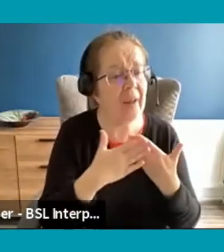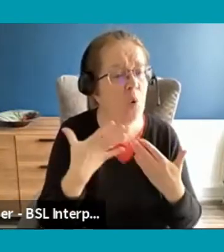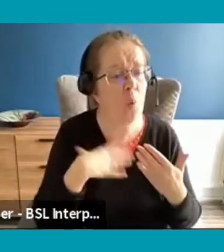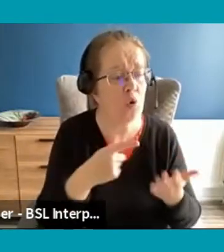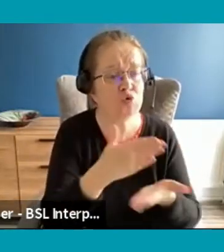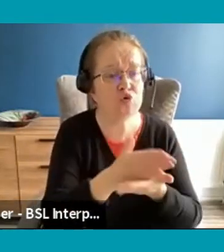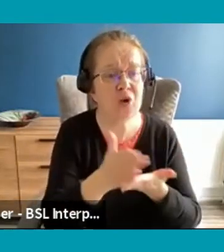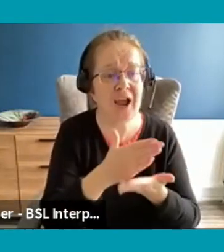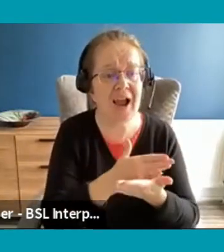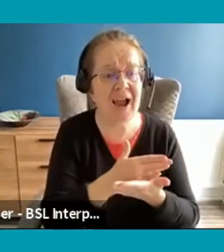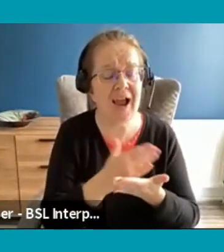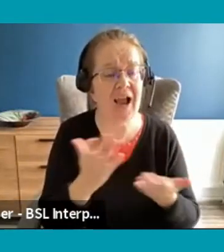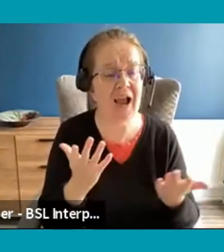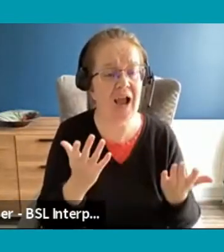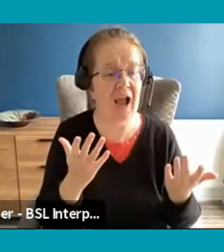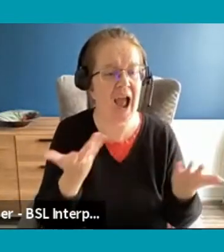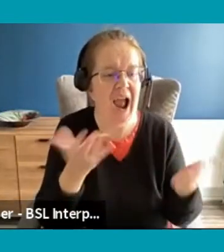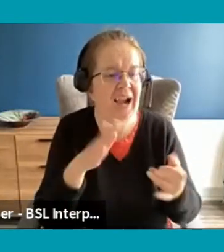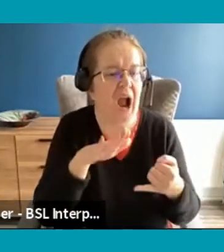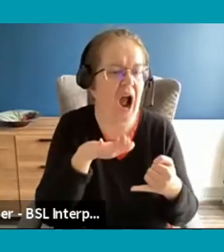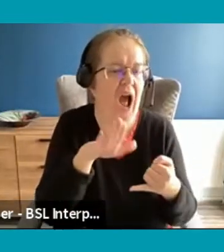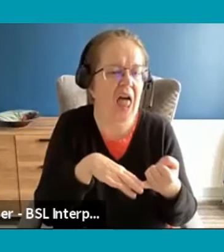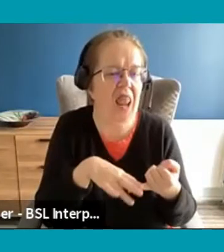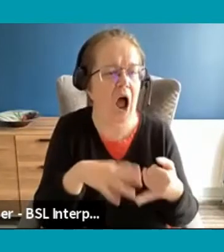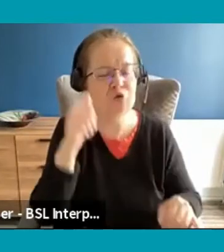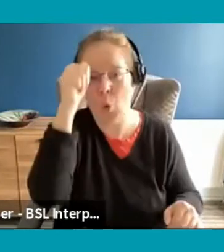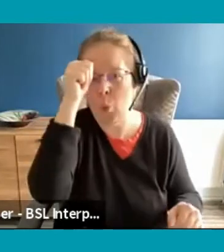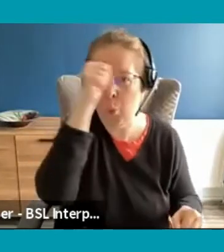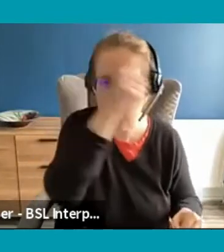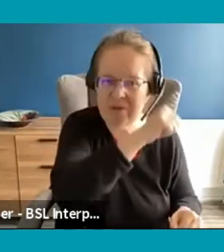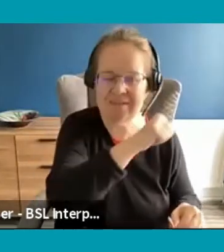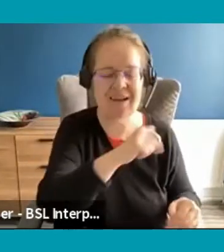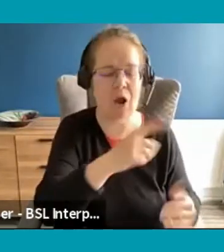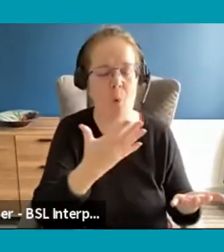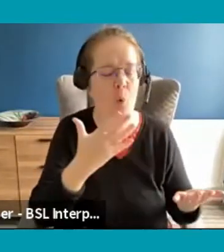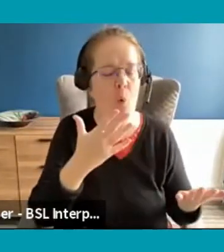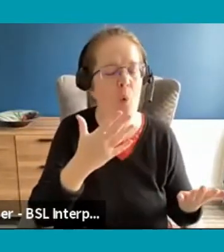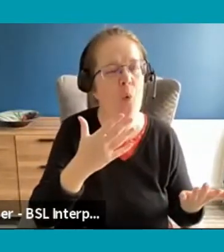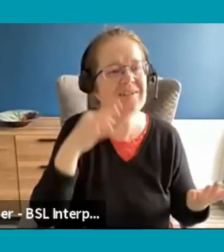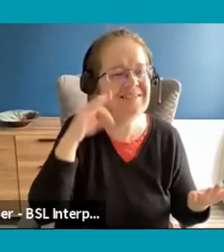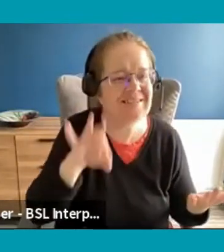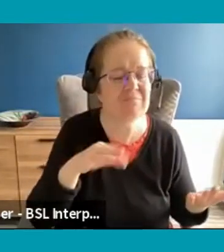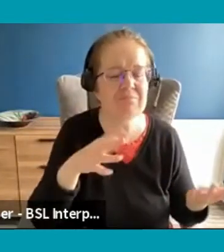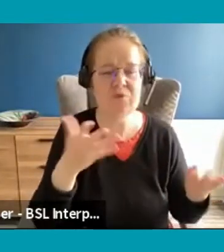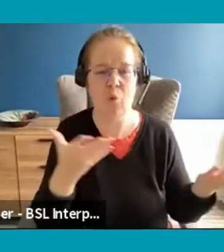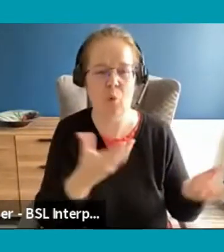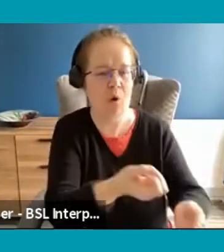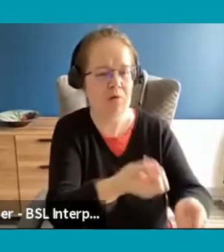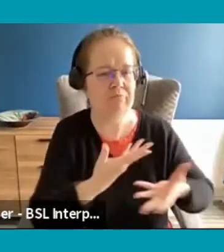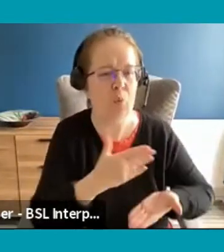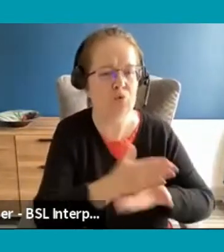Any last pieces of wisdom or pearls of insight that you want to share with